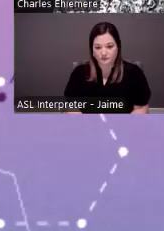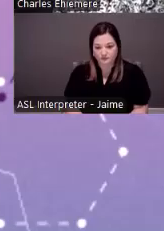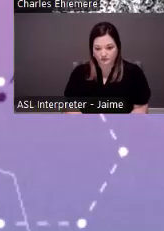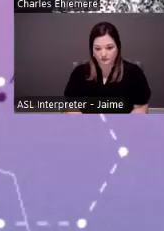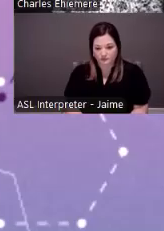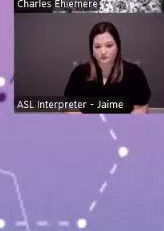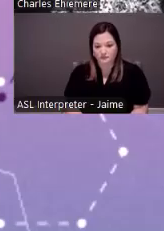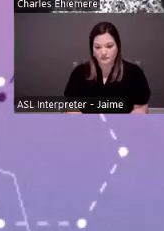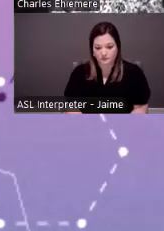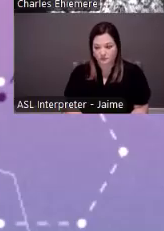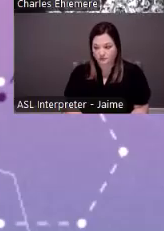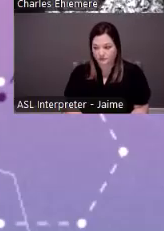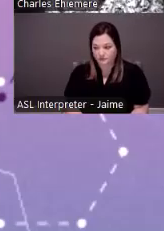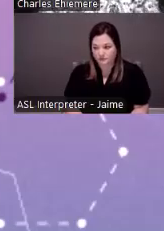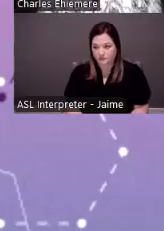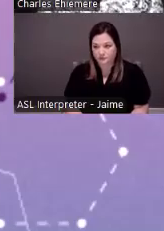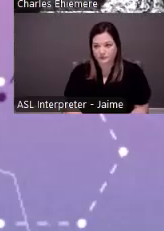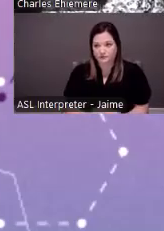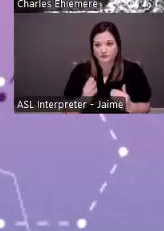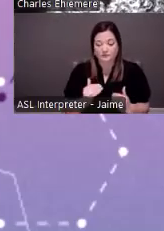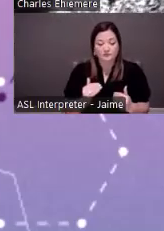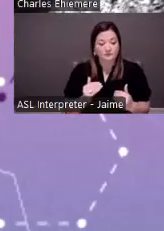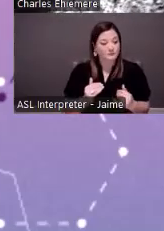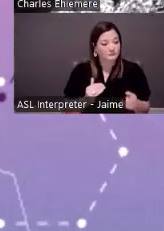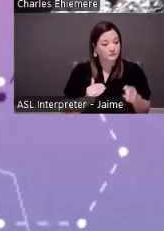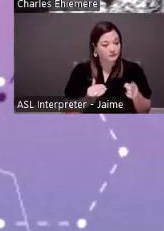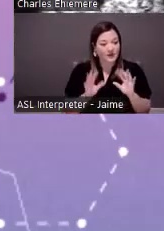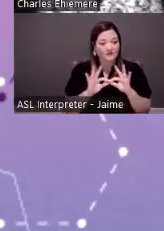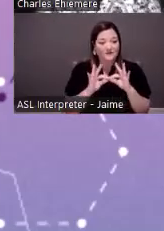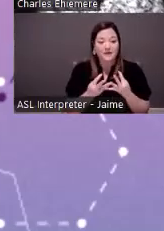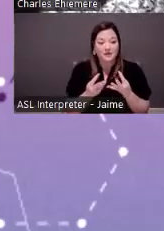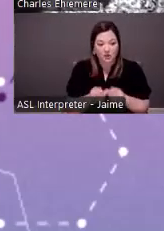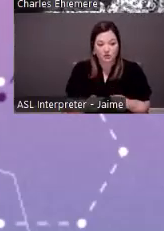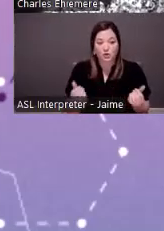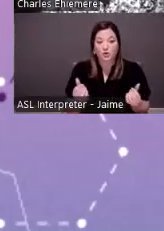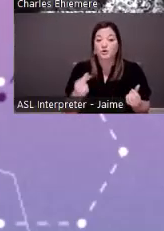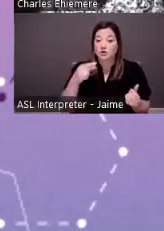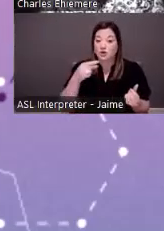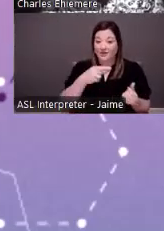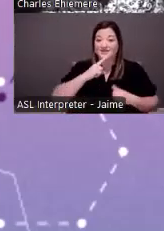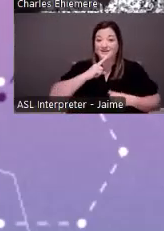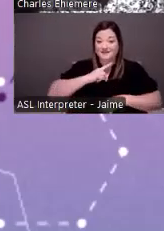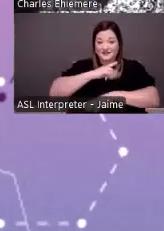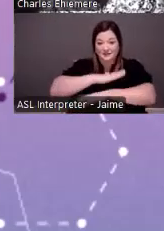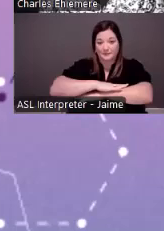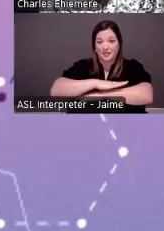Then the Familia Solutions-- this is a platform that we are developing